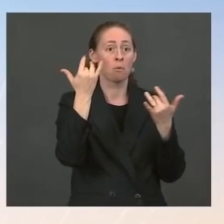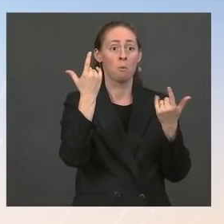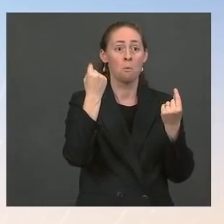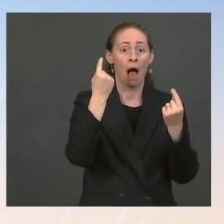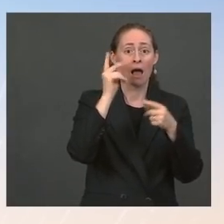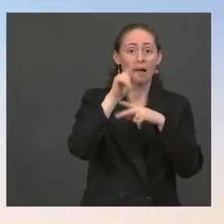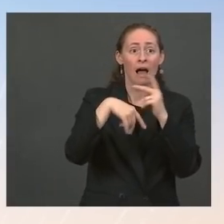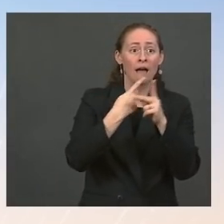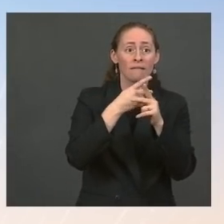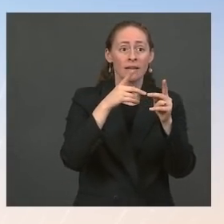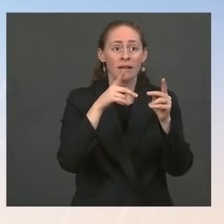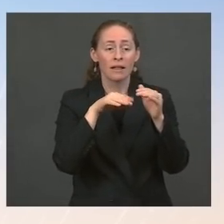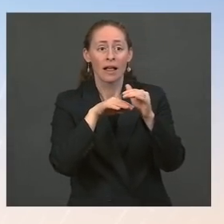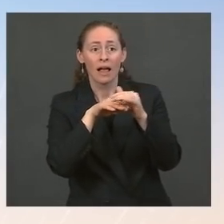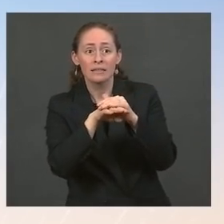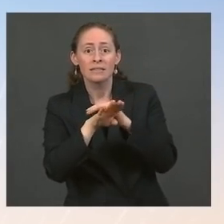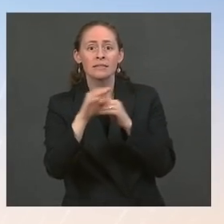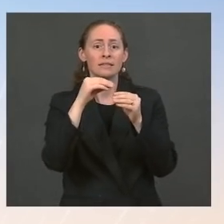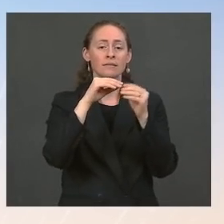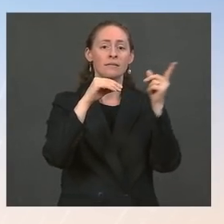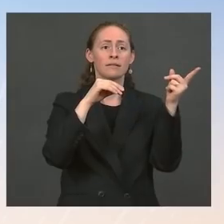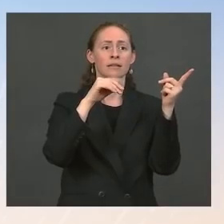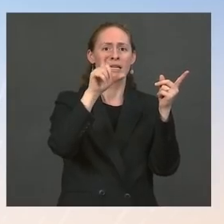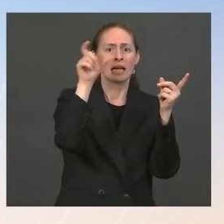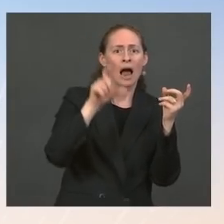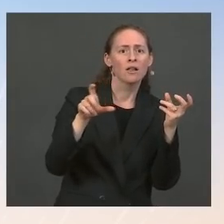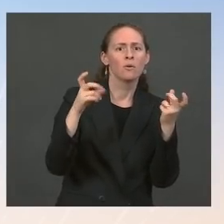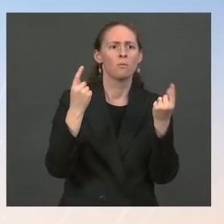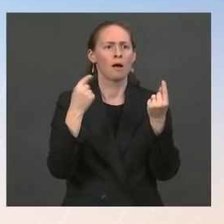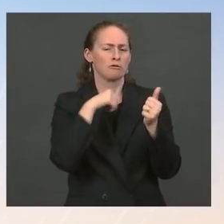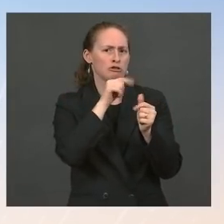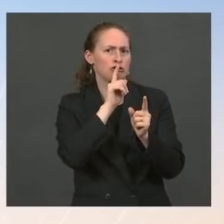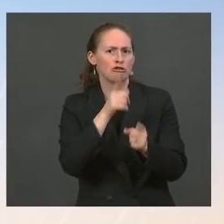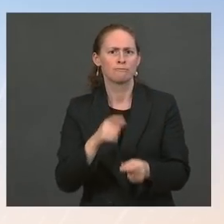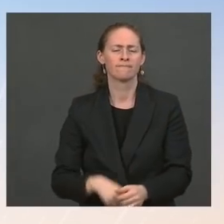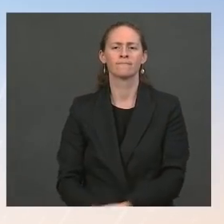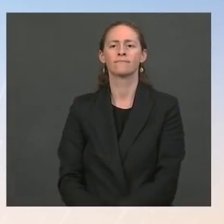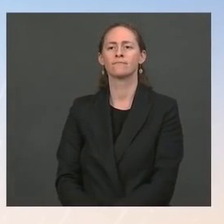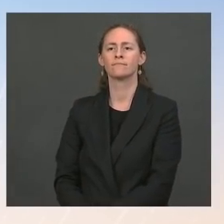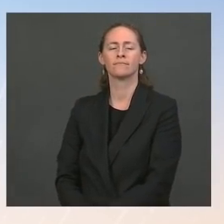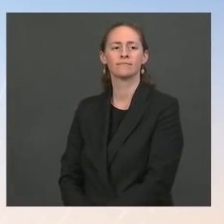I don't have any updates for you on that. The Press: Okay. And secondly, there's been a couple questions